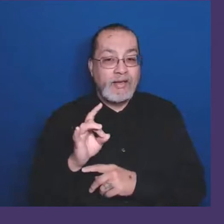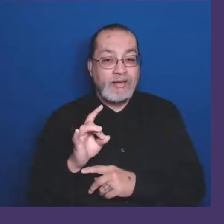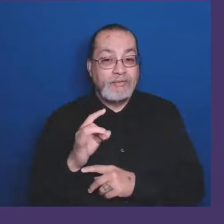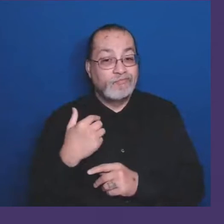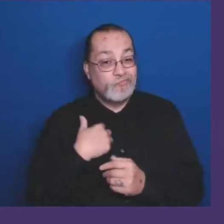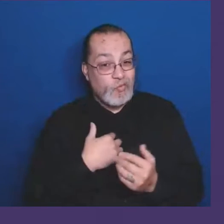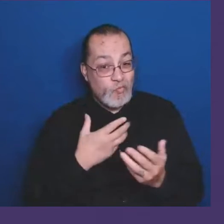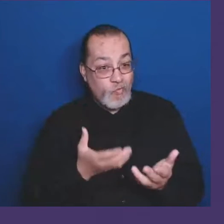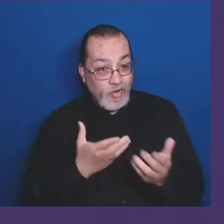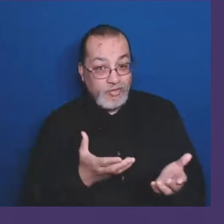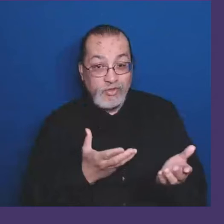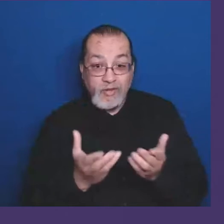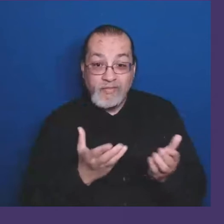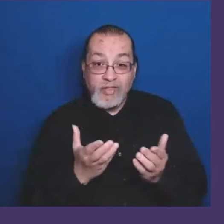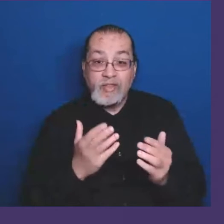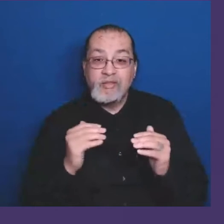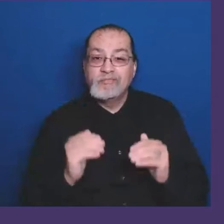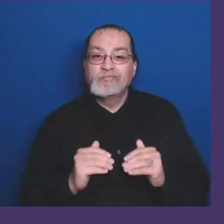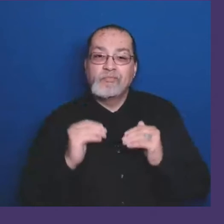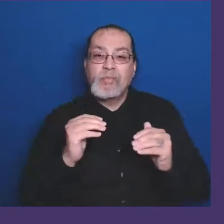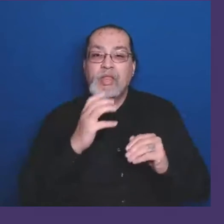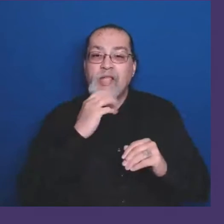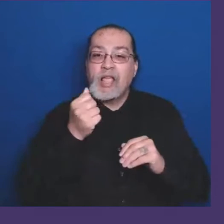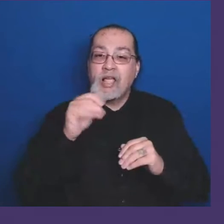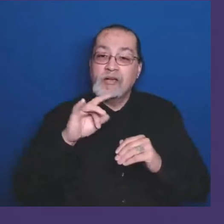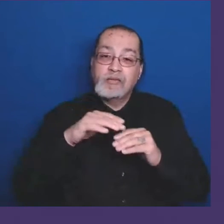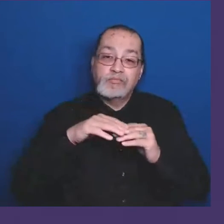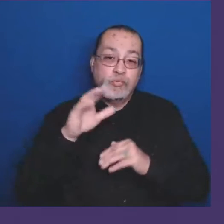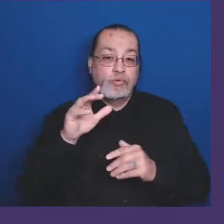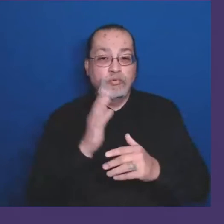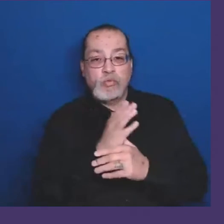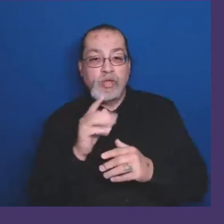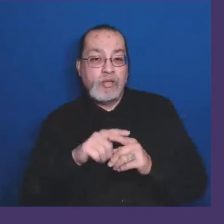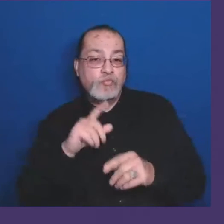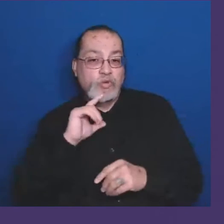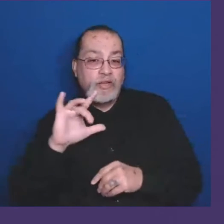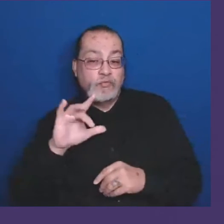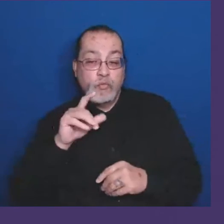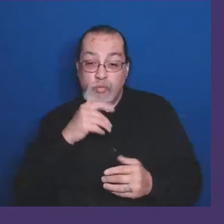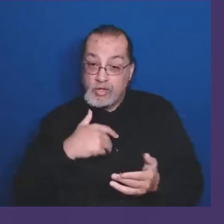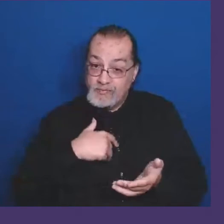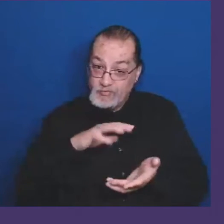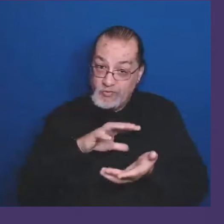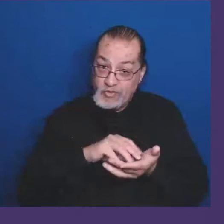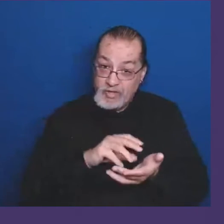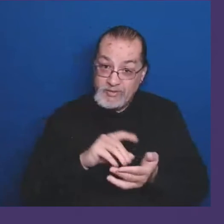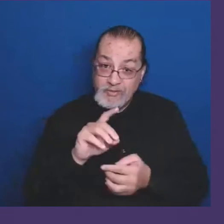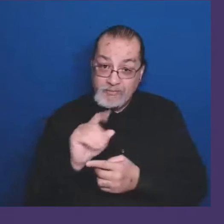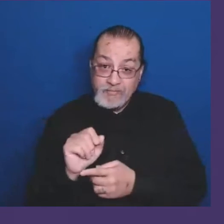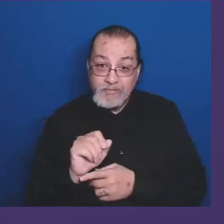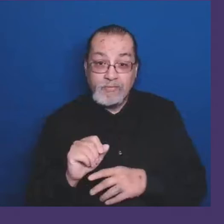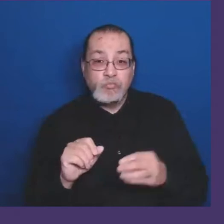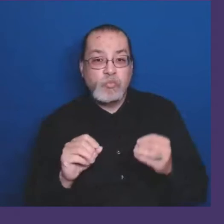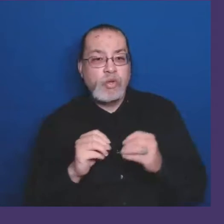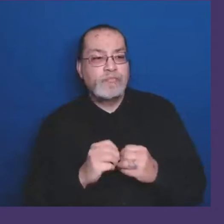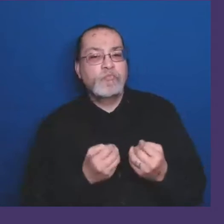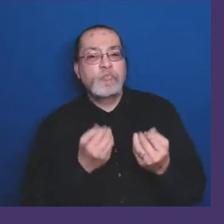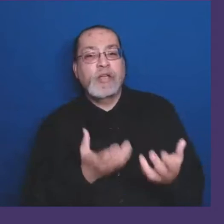disabilities and difficulties, and we provide a bespoke curriculum encompassing math and English, and looking at the ways